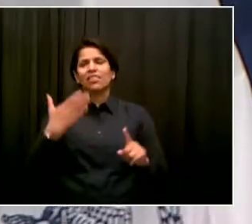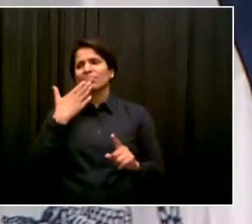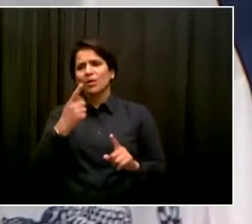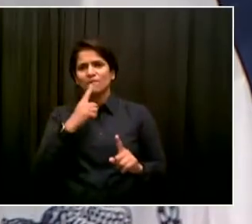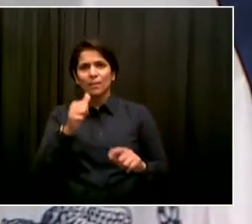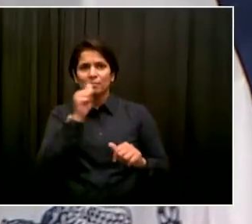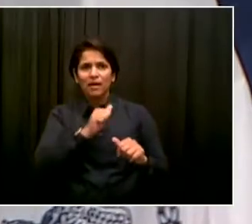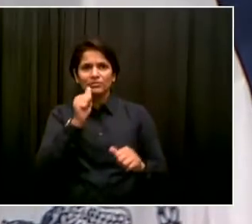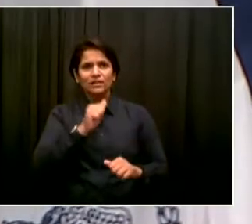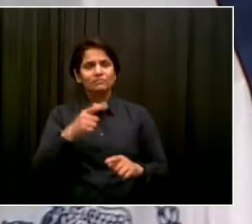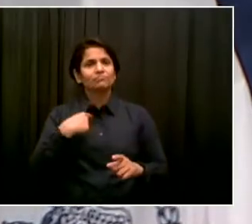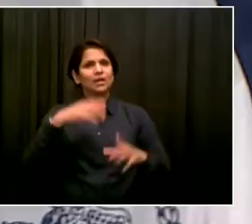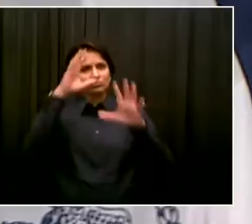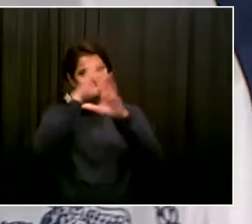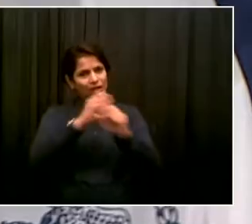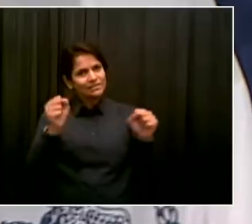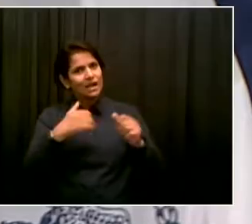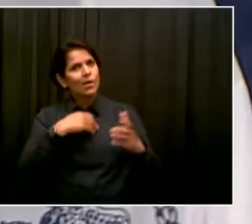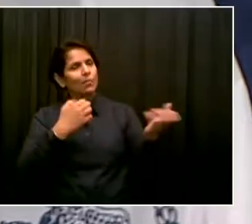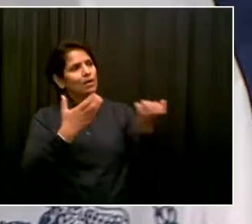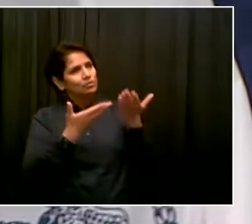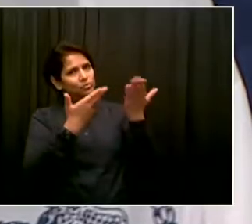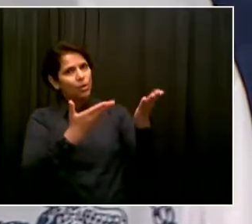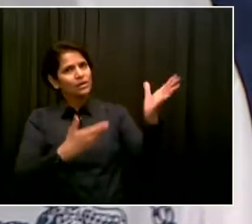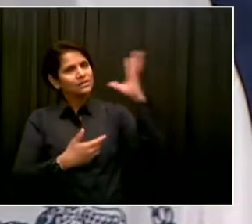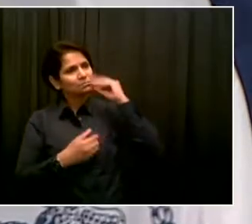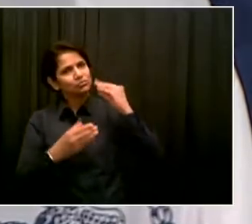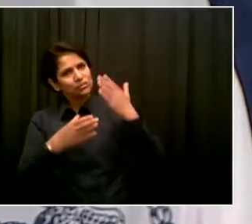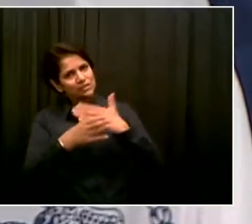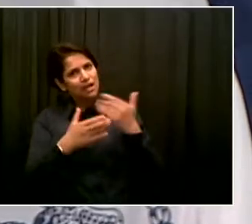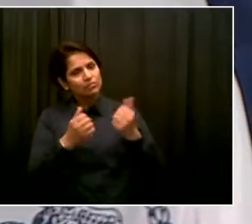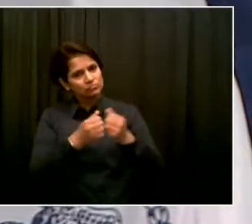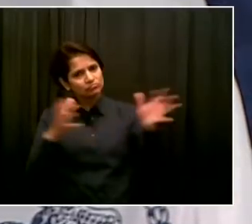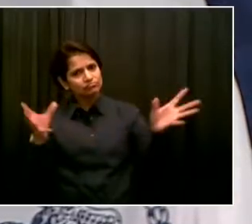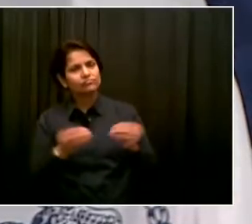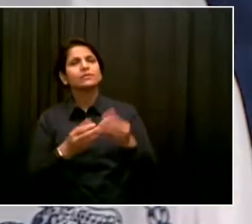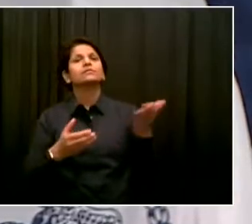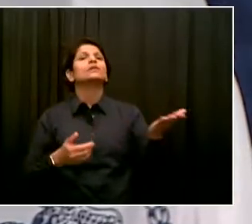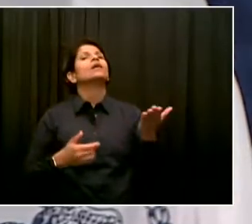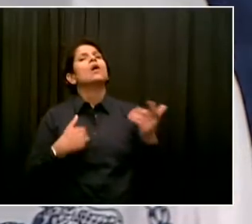YOU RFO YURO PATIENCE BOROUGH PRESIDENT AND YOU HEARD ME TALK